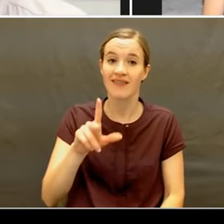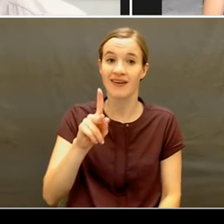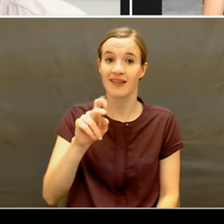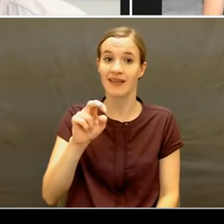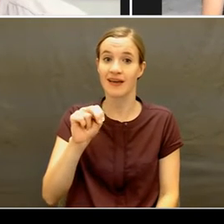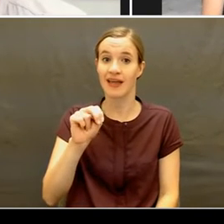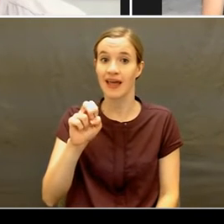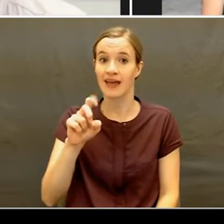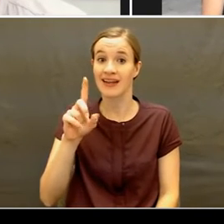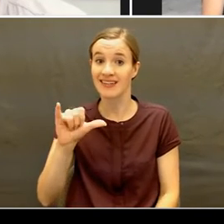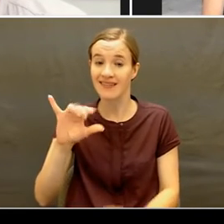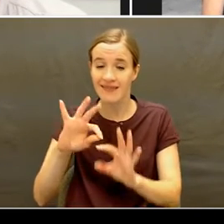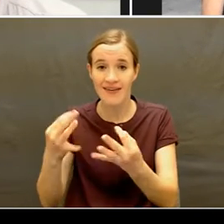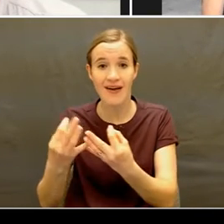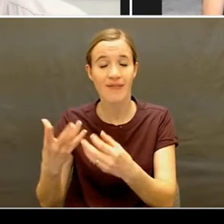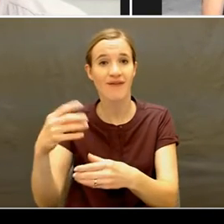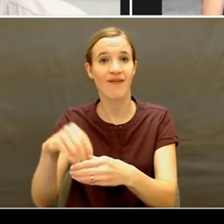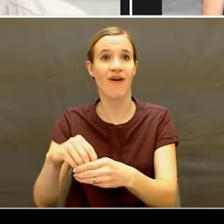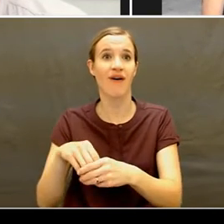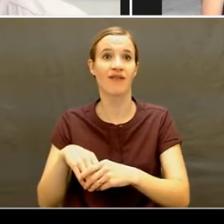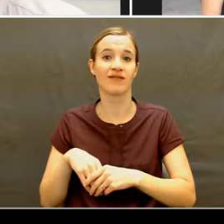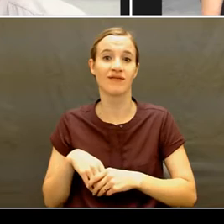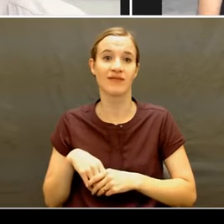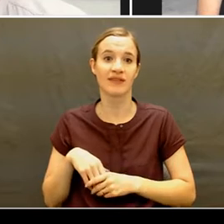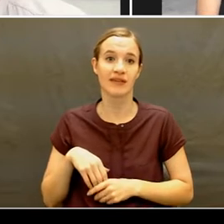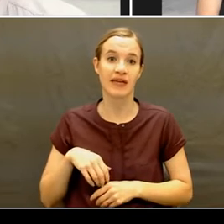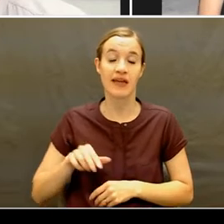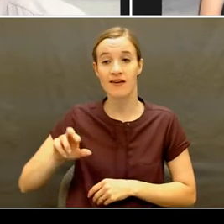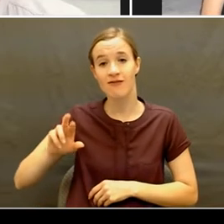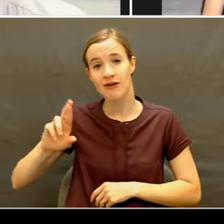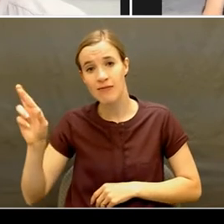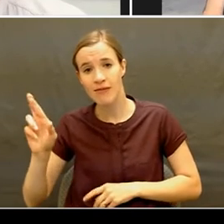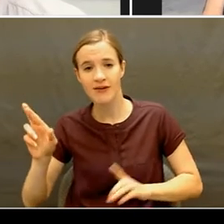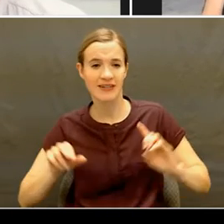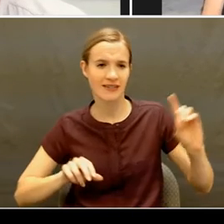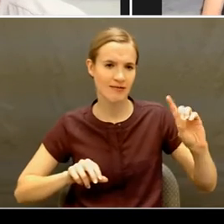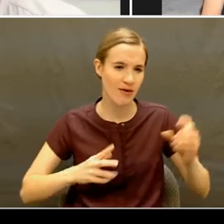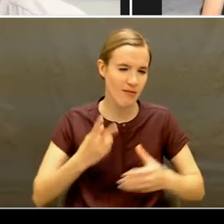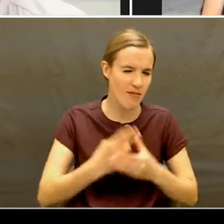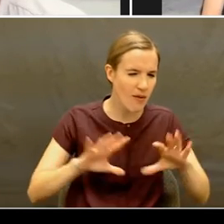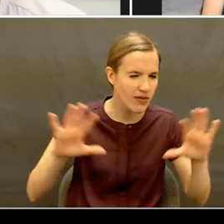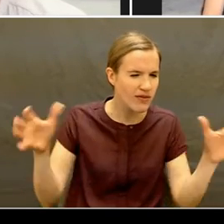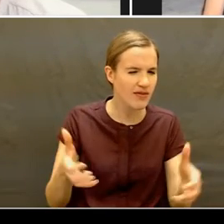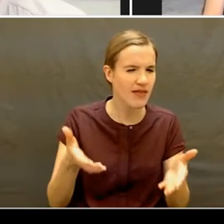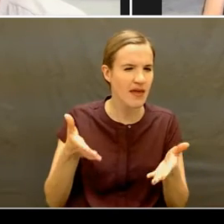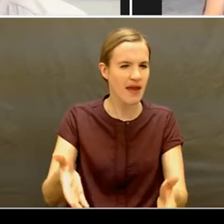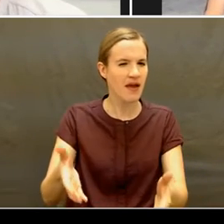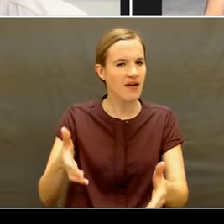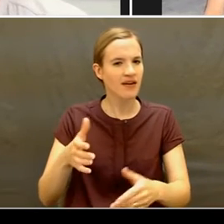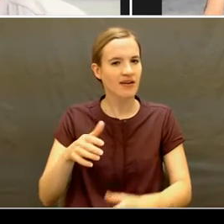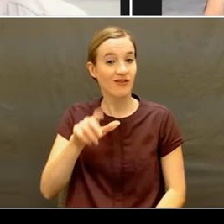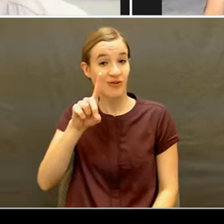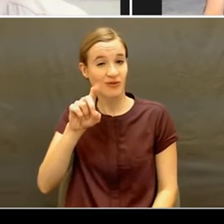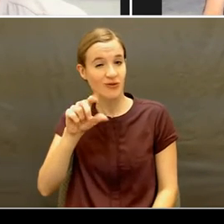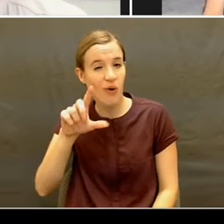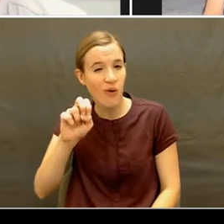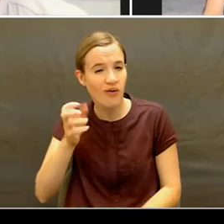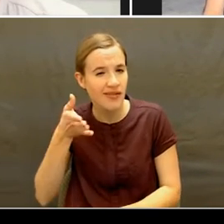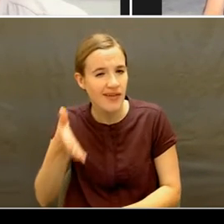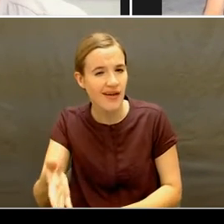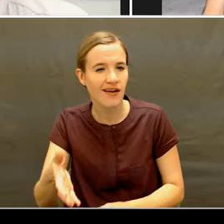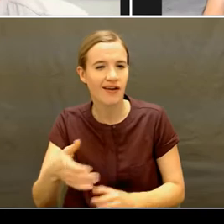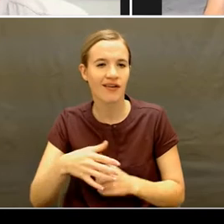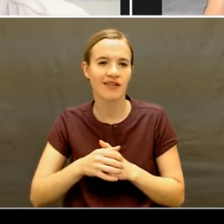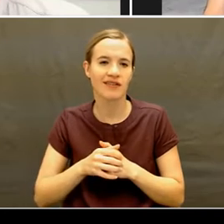you had both parties were there, Dole. Yeah, it was just it was it, definitely Tom Harkin was you